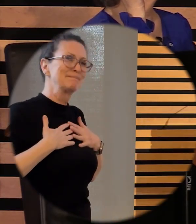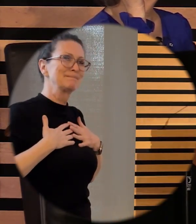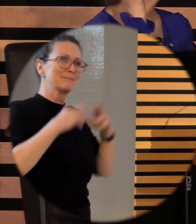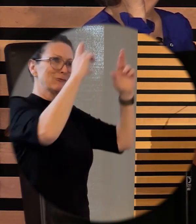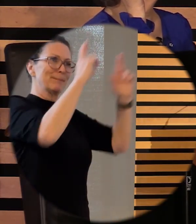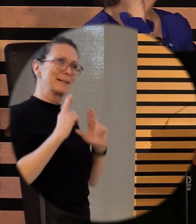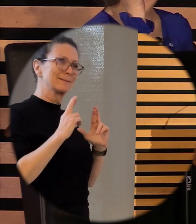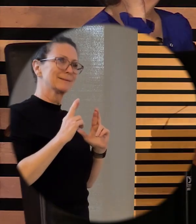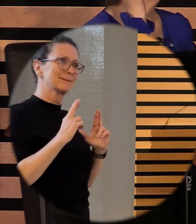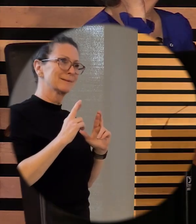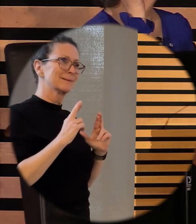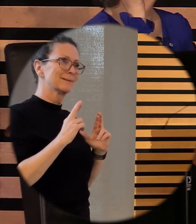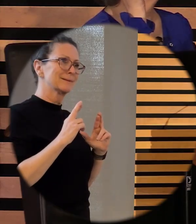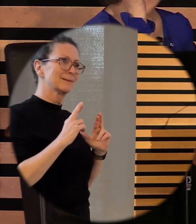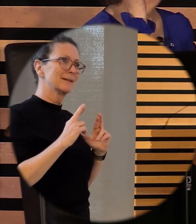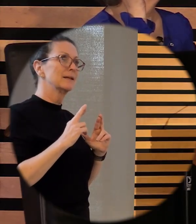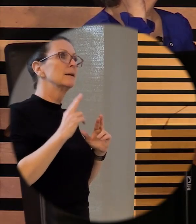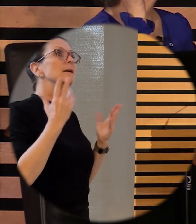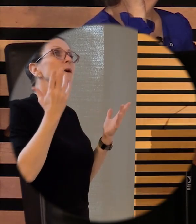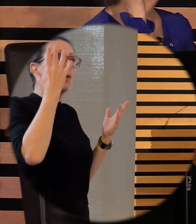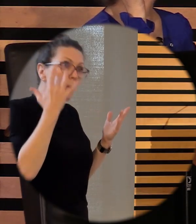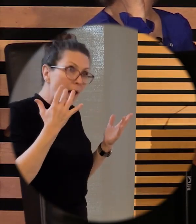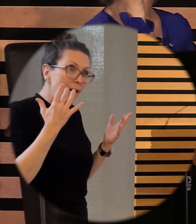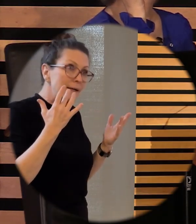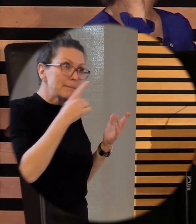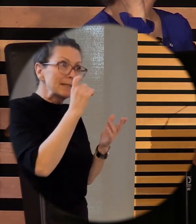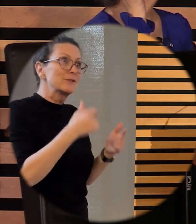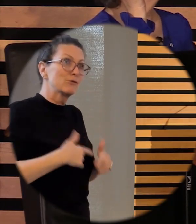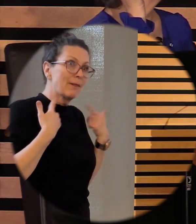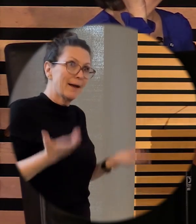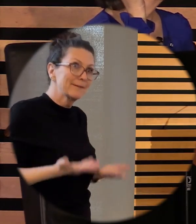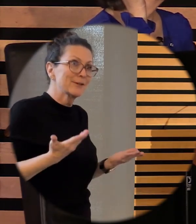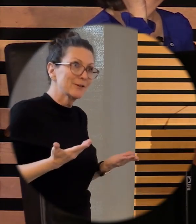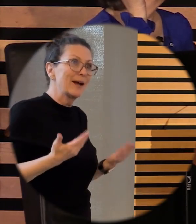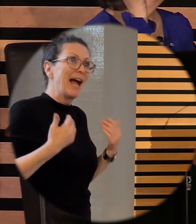afforded with the respect that because of their very existence, they are entitled to.